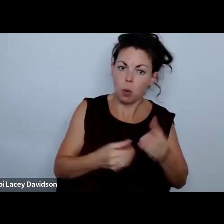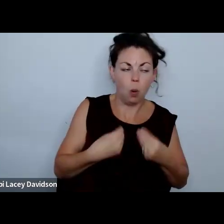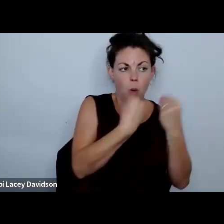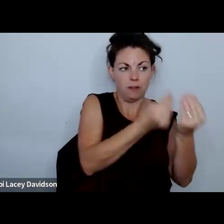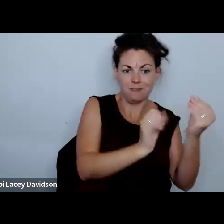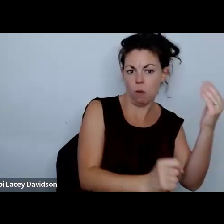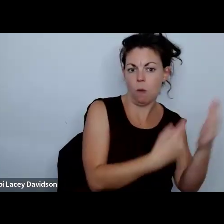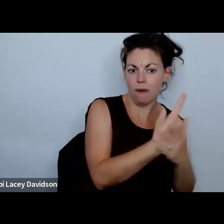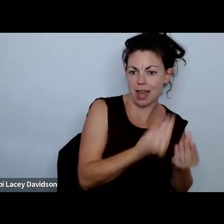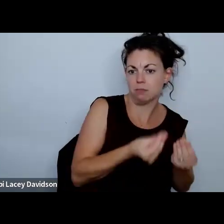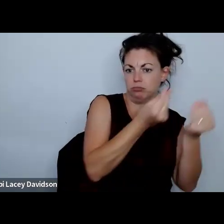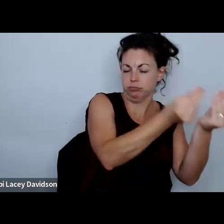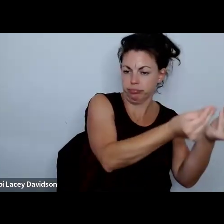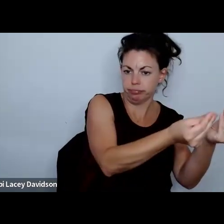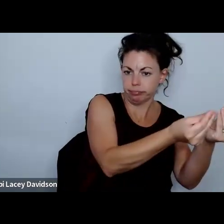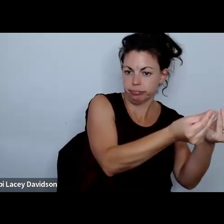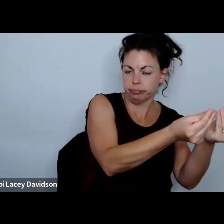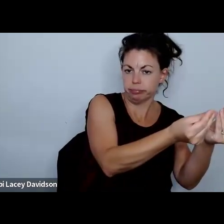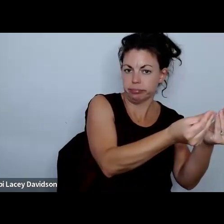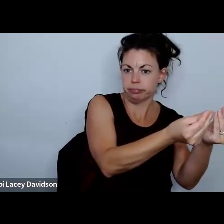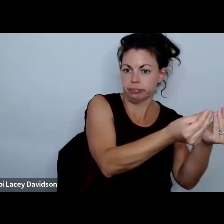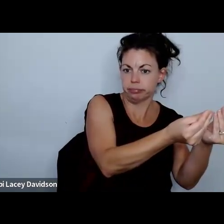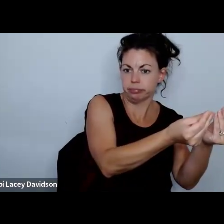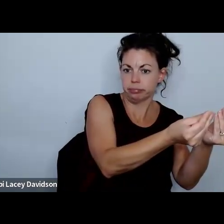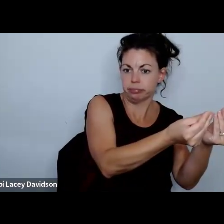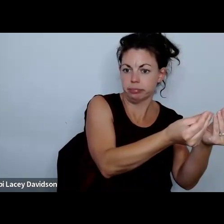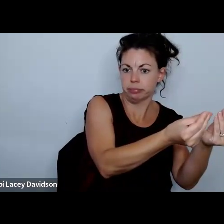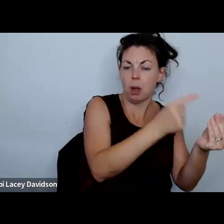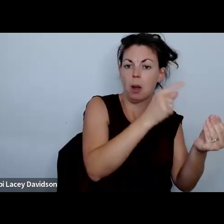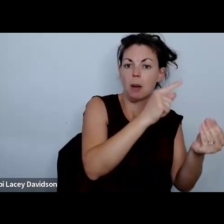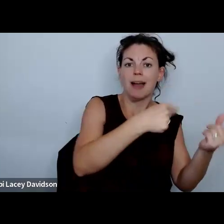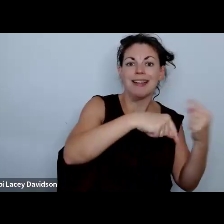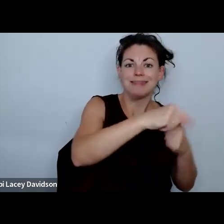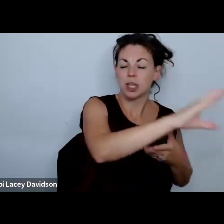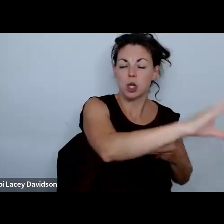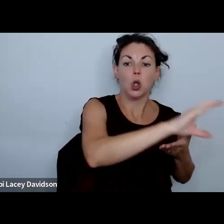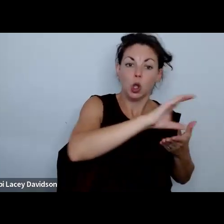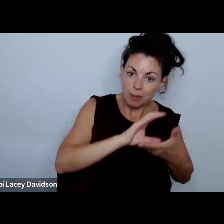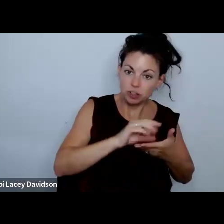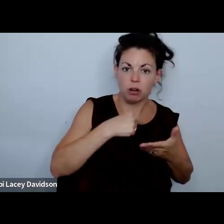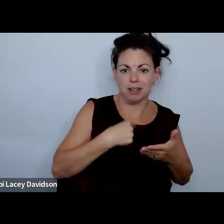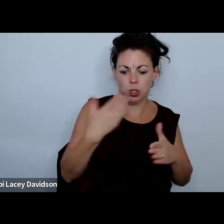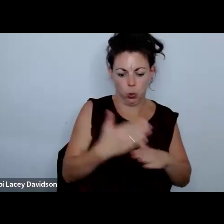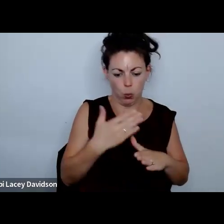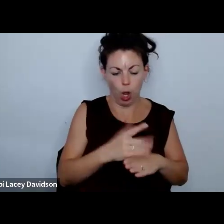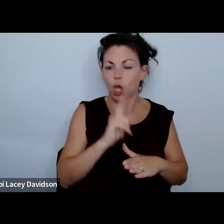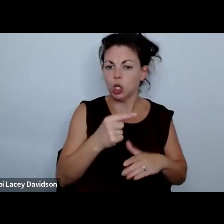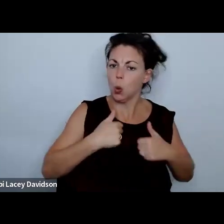that we express are, are our own views, not not simply a representation